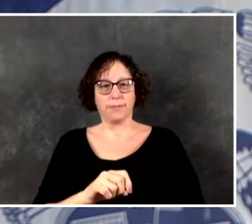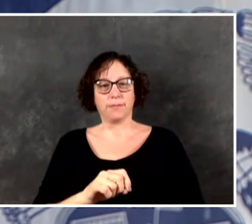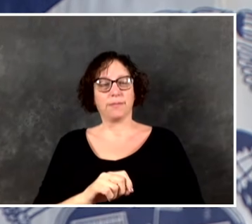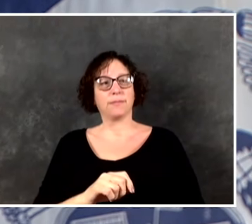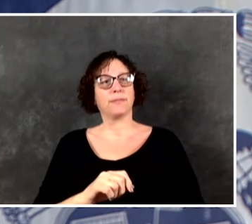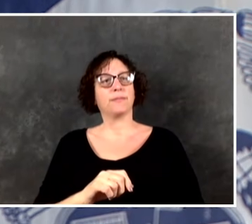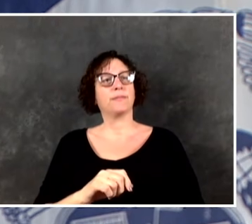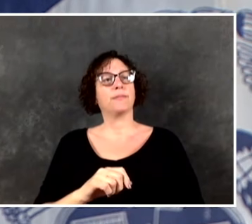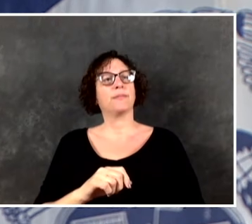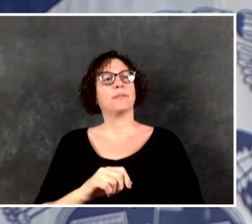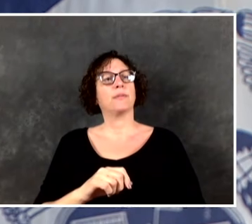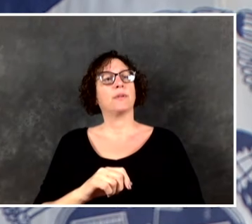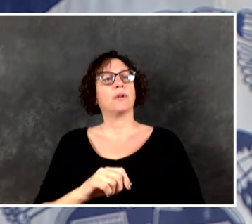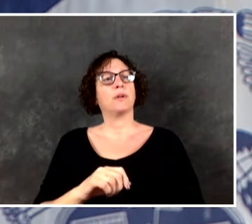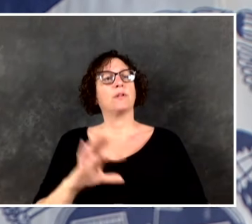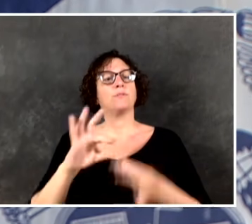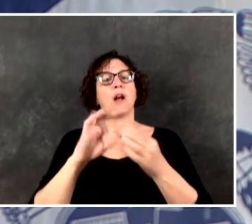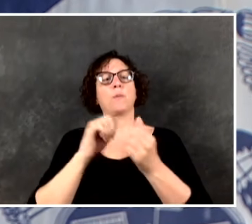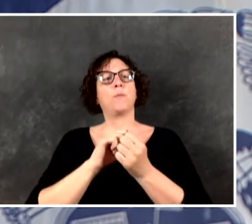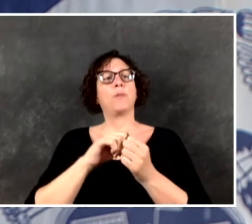I HAVE A